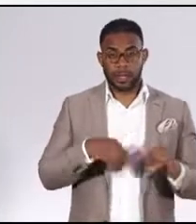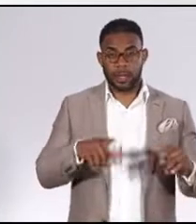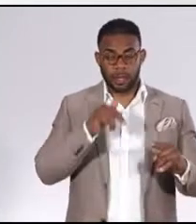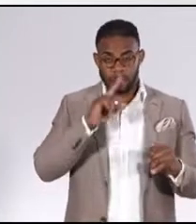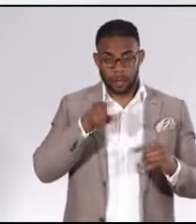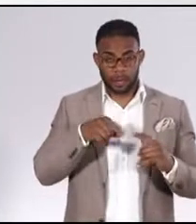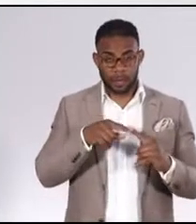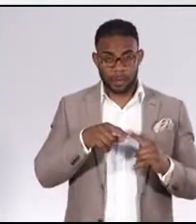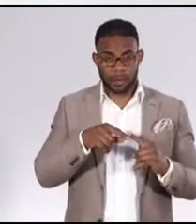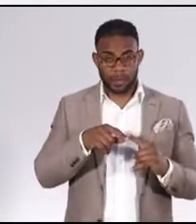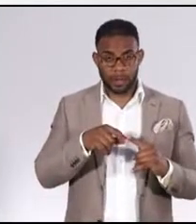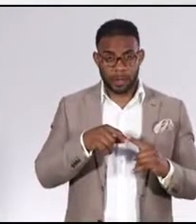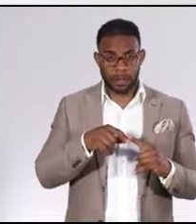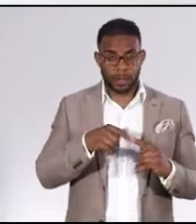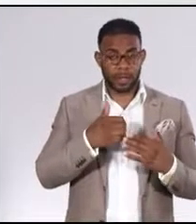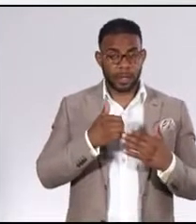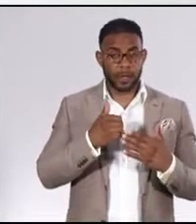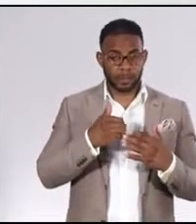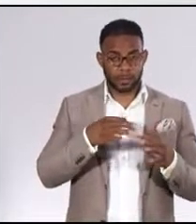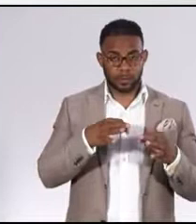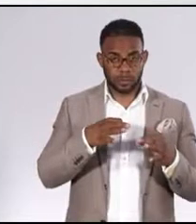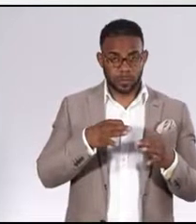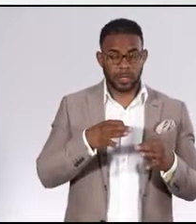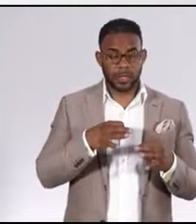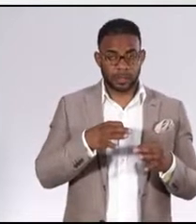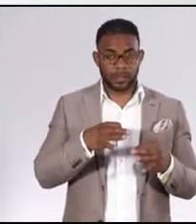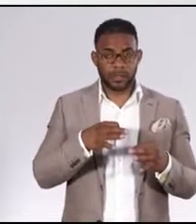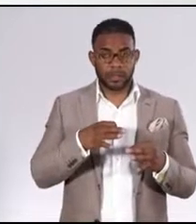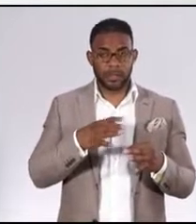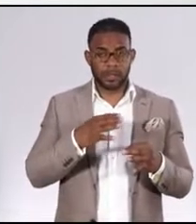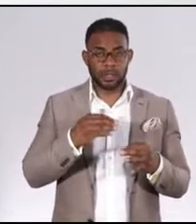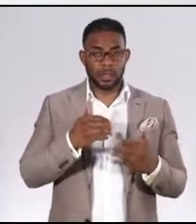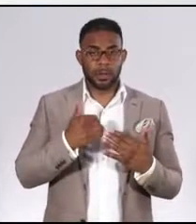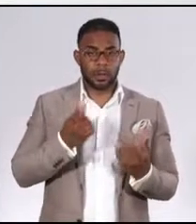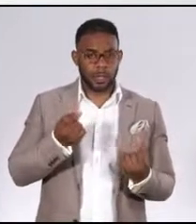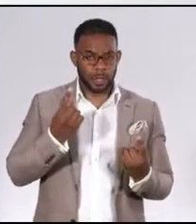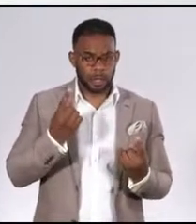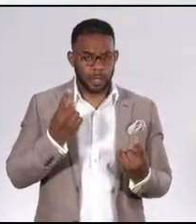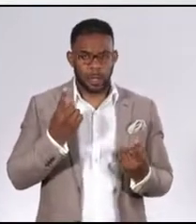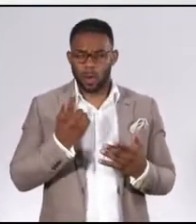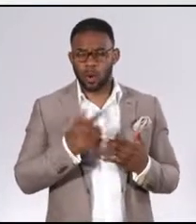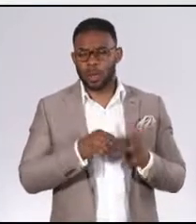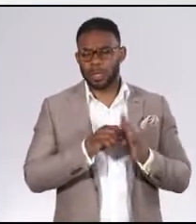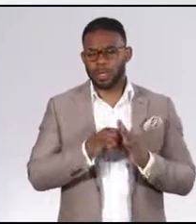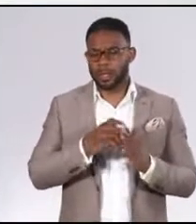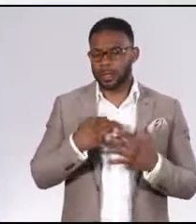uh to to help describe um and and help us understand what those symptoms and health effects are,